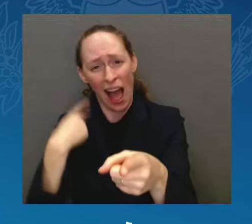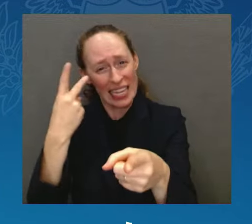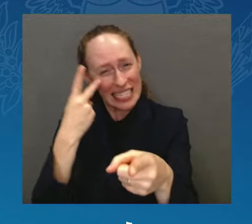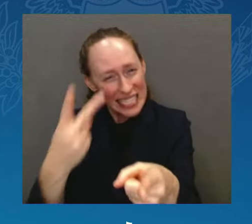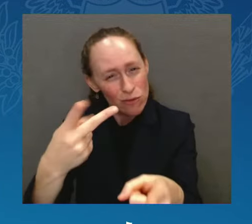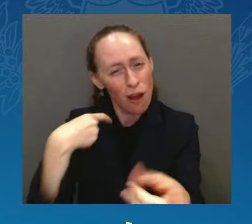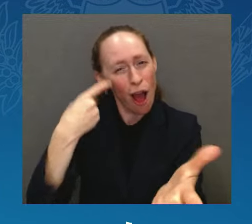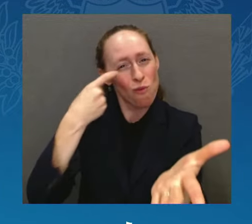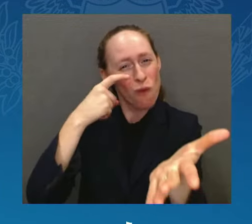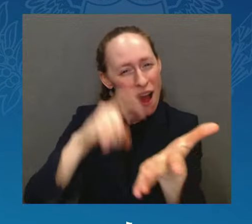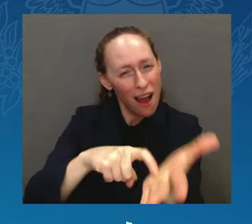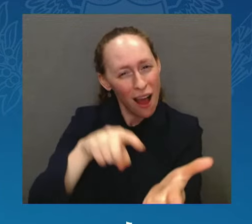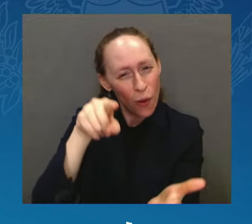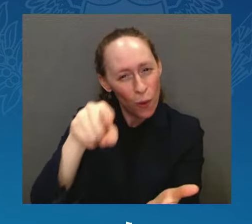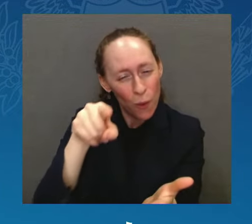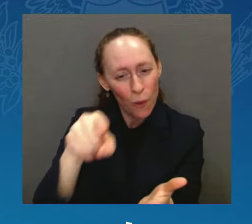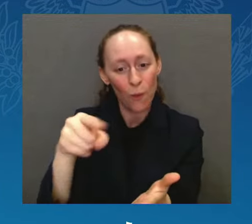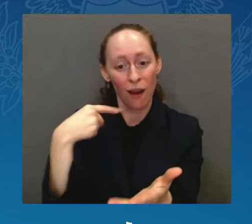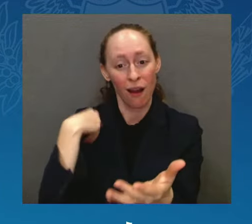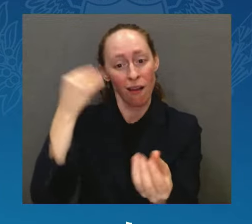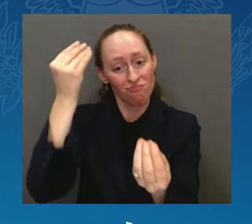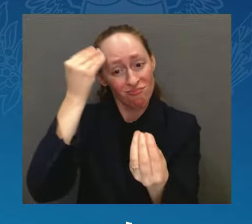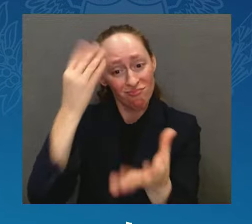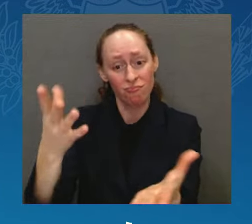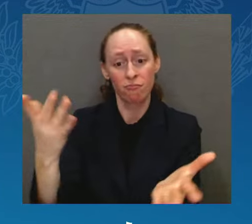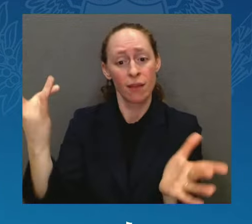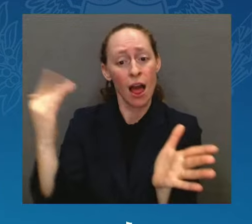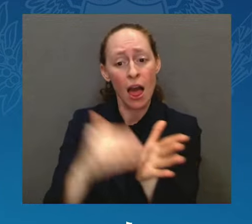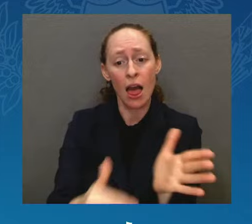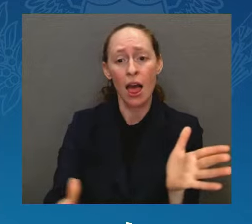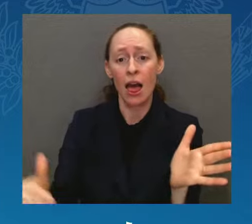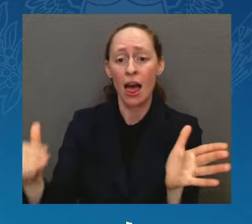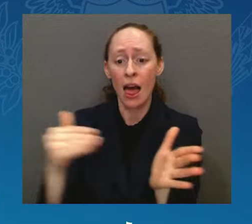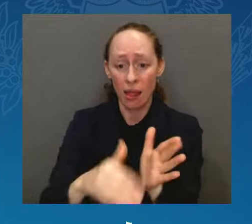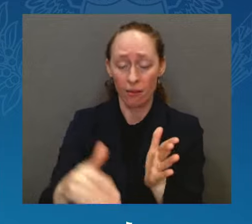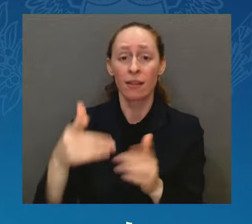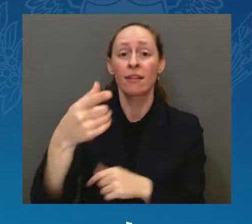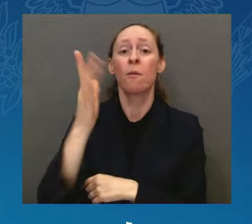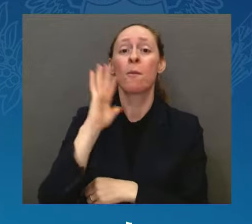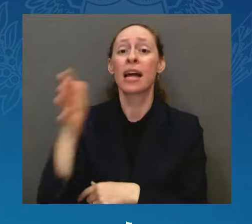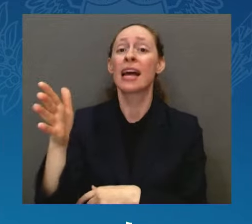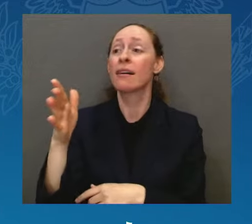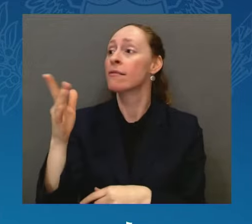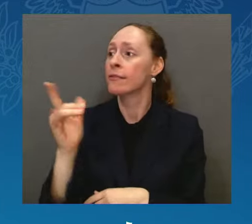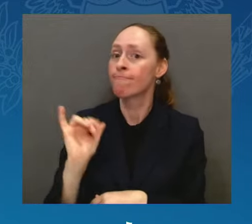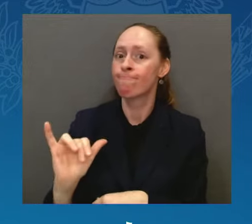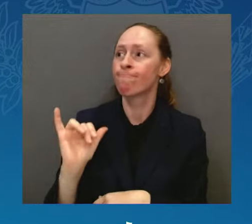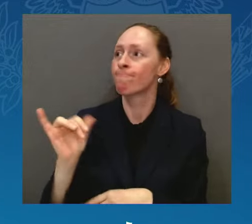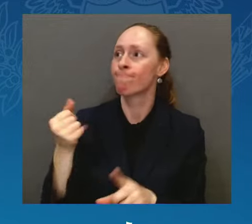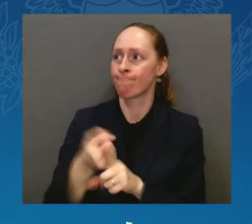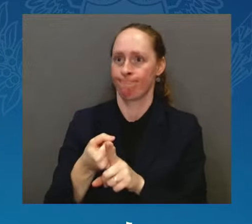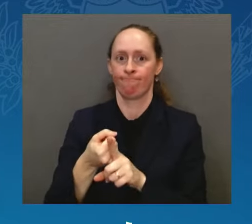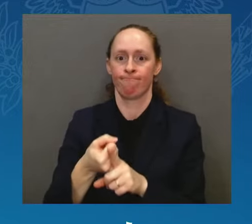So, I'm going to say this: There are going to be many times in your life where you are the only one that looks like you